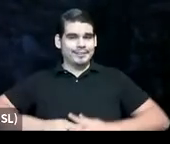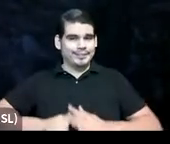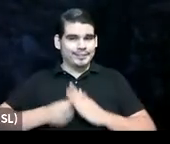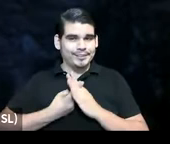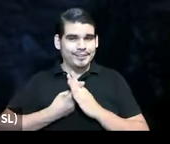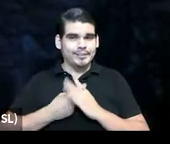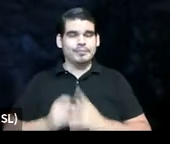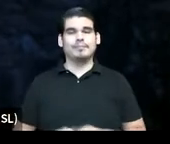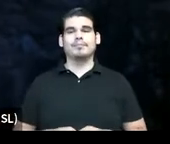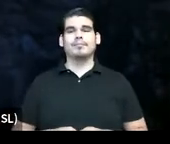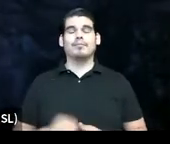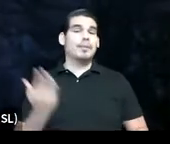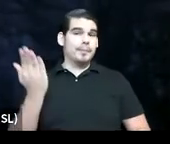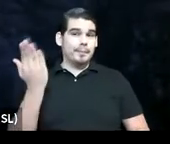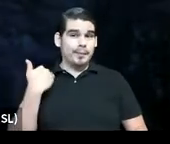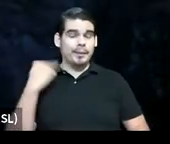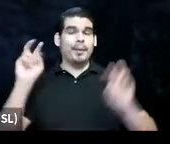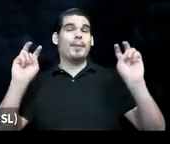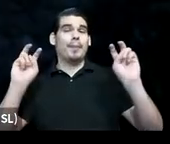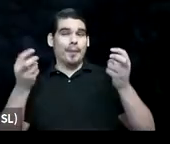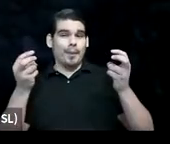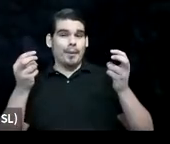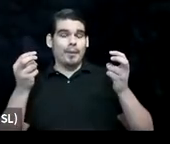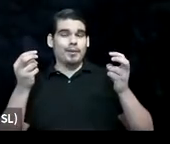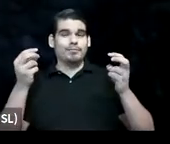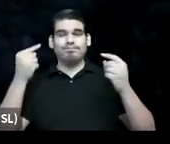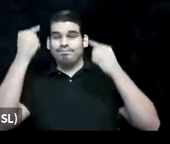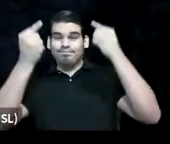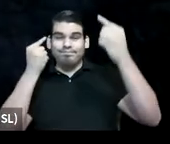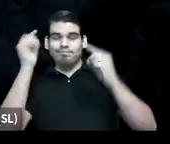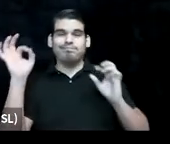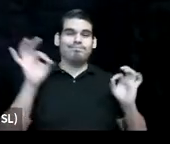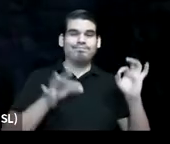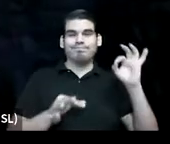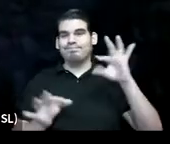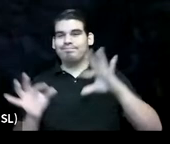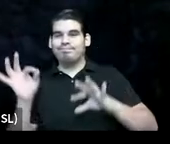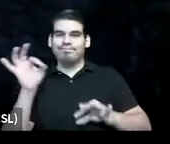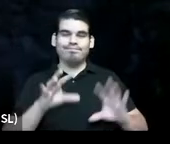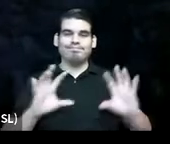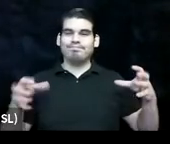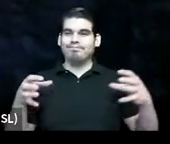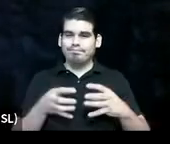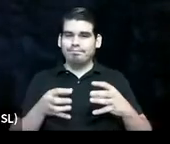And you're actually going to come up with two to four, whereas this so this might require you to pull up your phone with them. Some research some links.